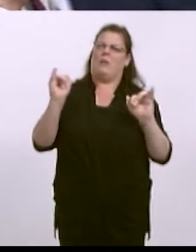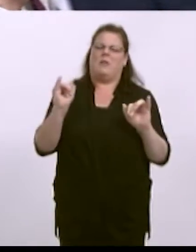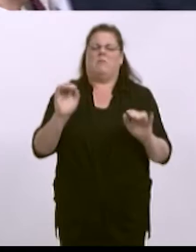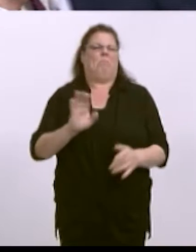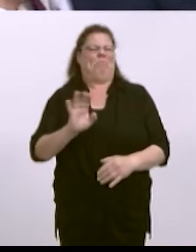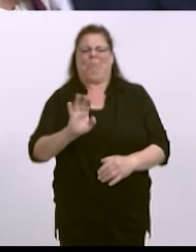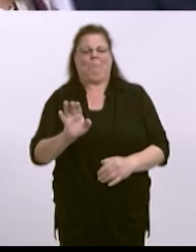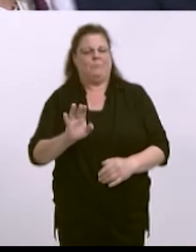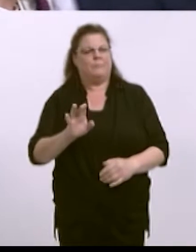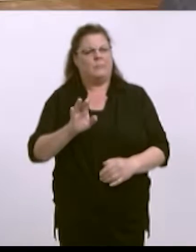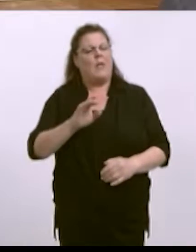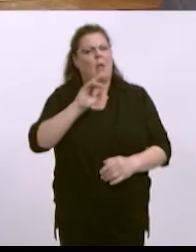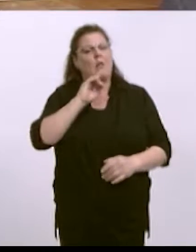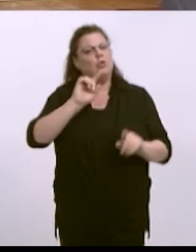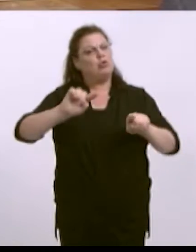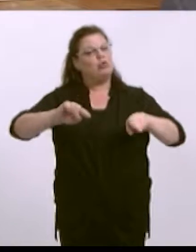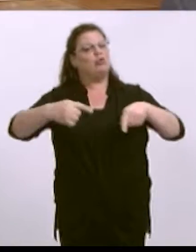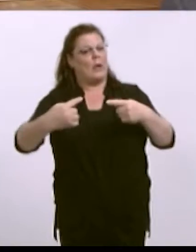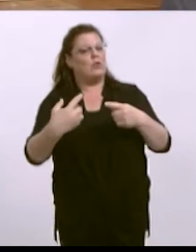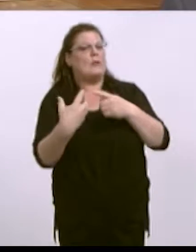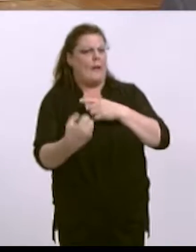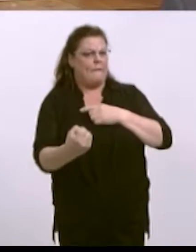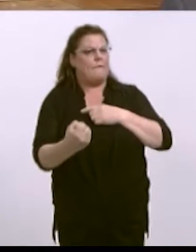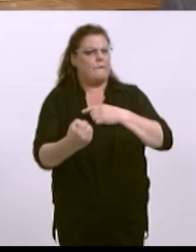there are challenges, thatís correct, but those challenges are not restricted to Wales.